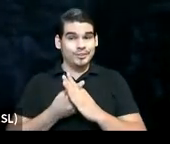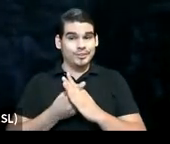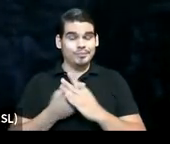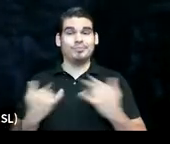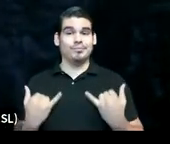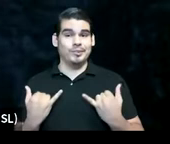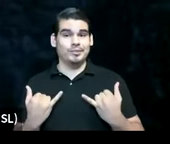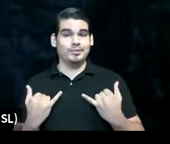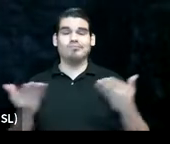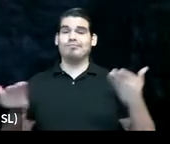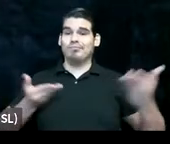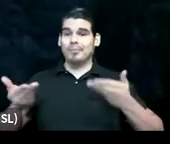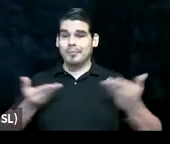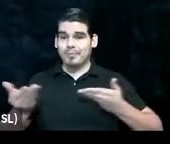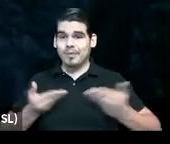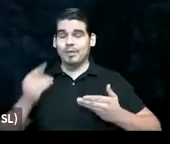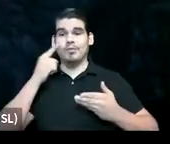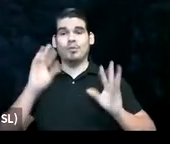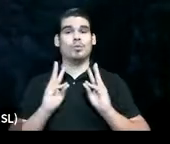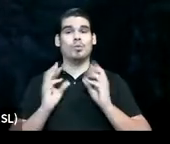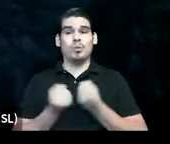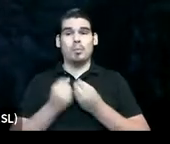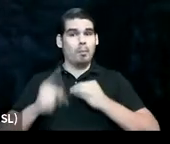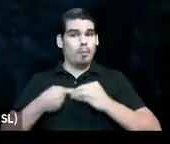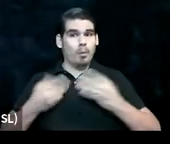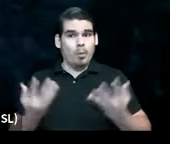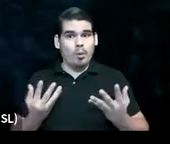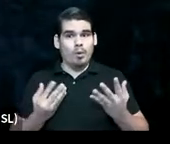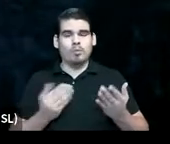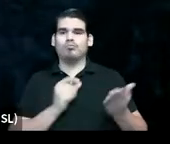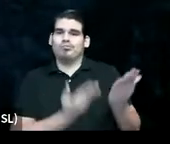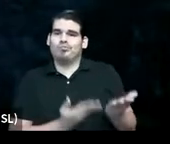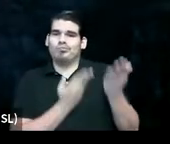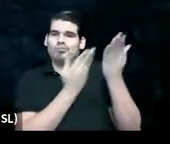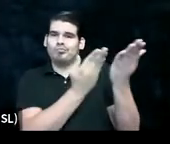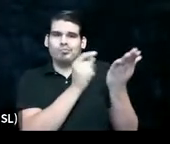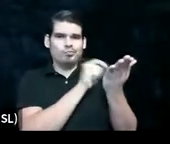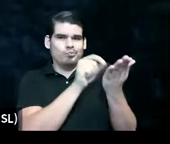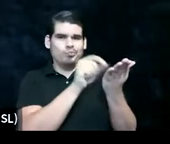just because it's a really more of an interactive webinar that allows our students to collaborate